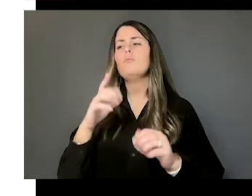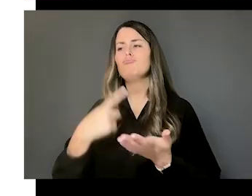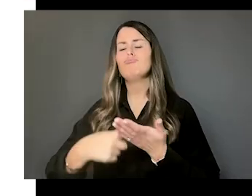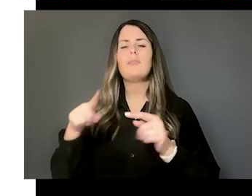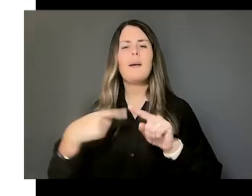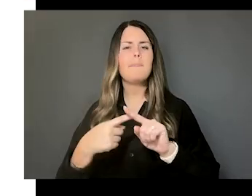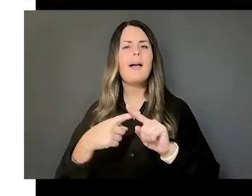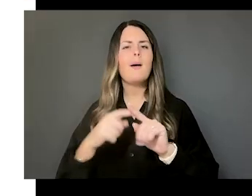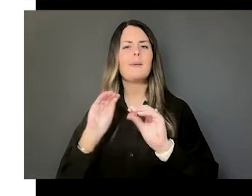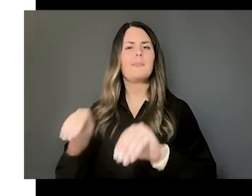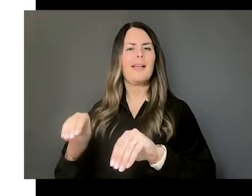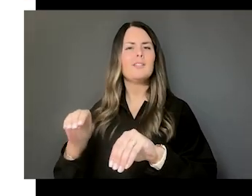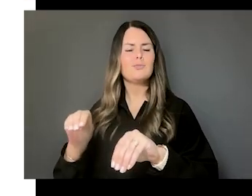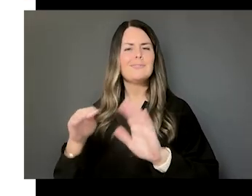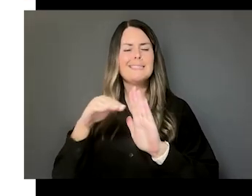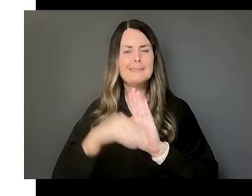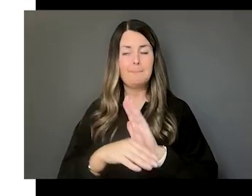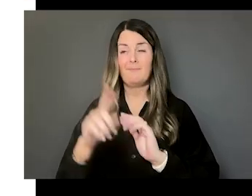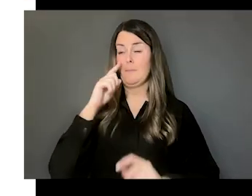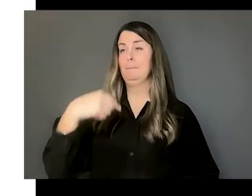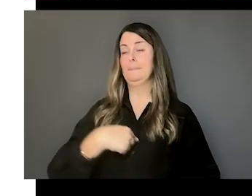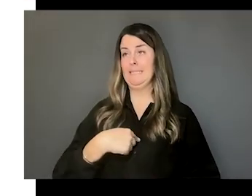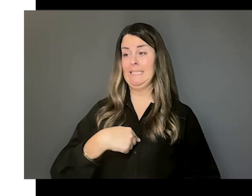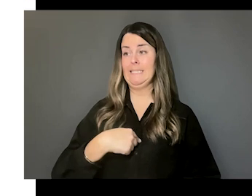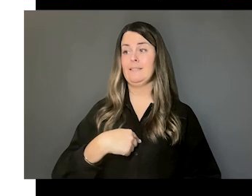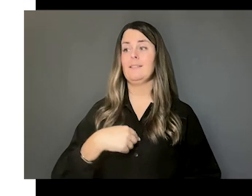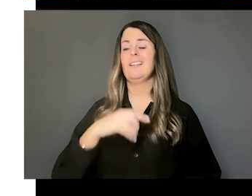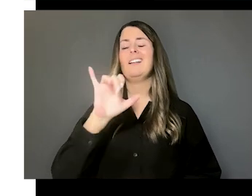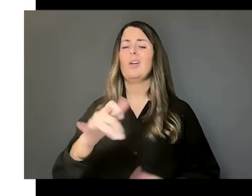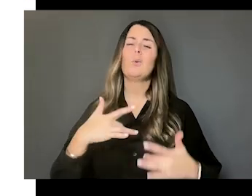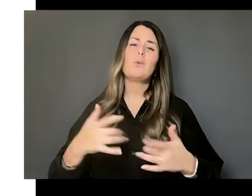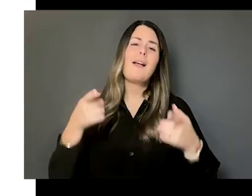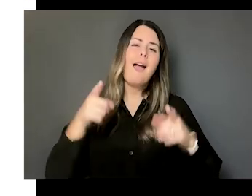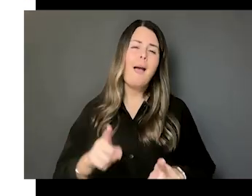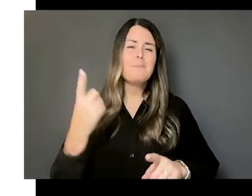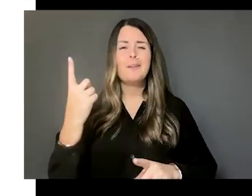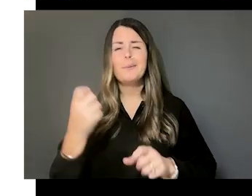For me an implementation dip usually happens after a year or two.